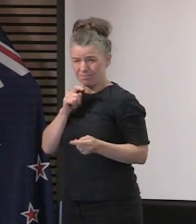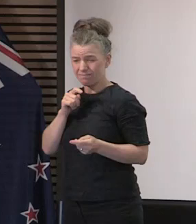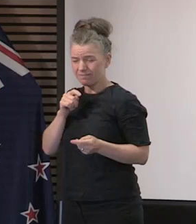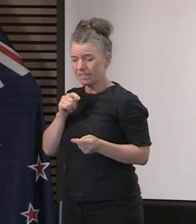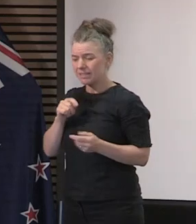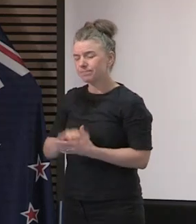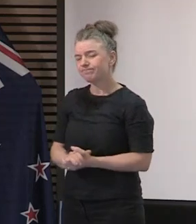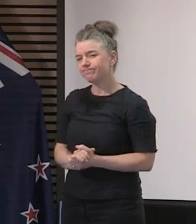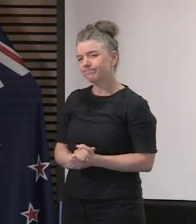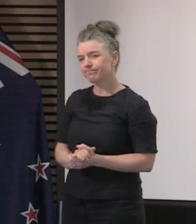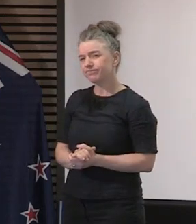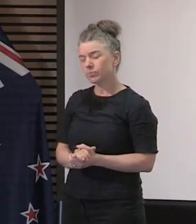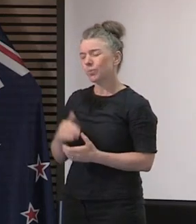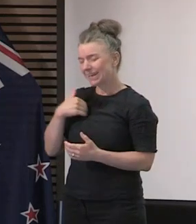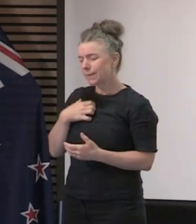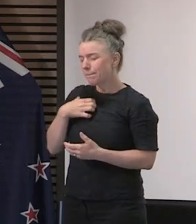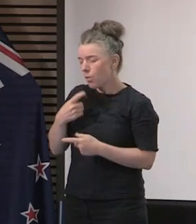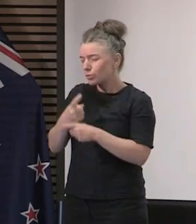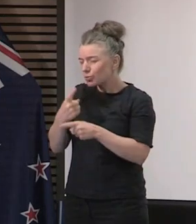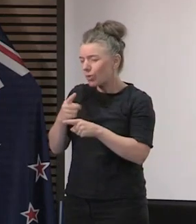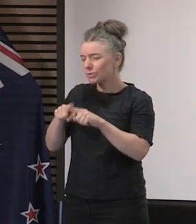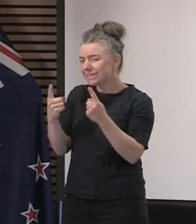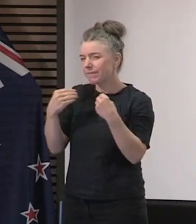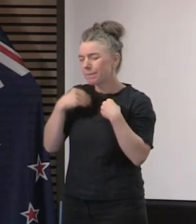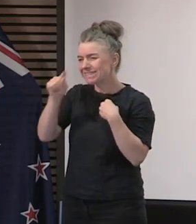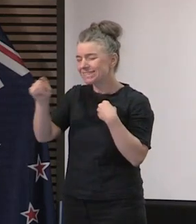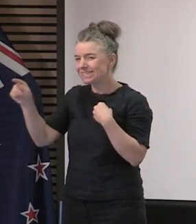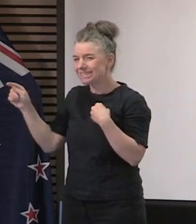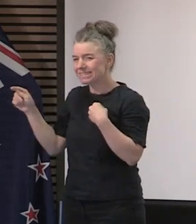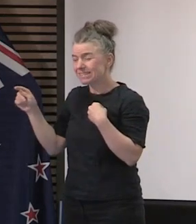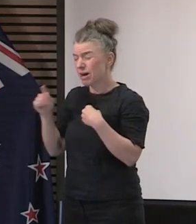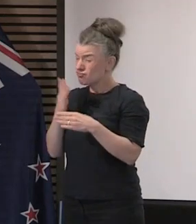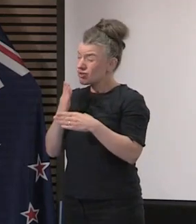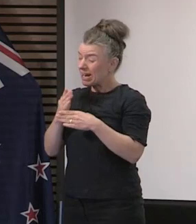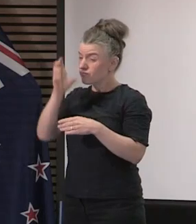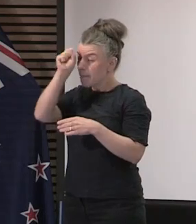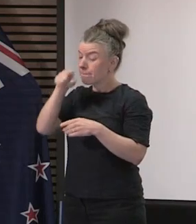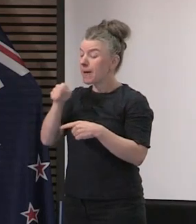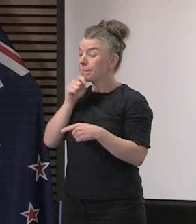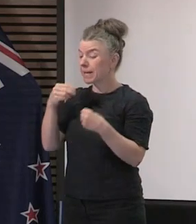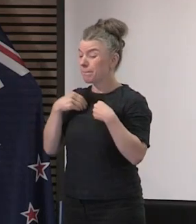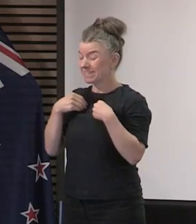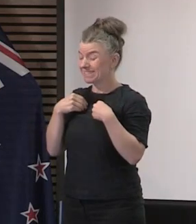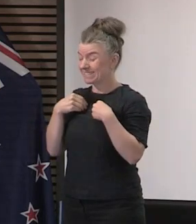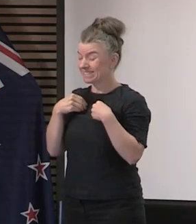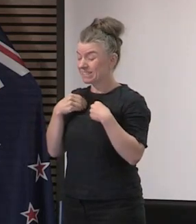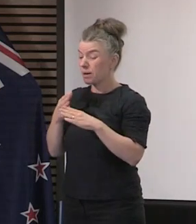ICAP TEST CAPTION ...RETURNING TO UPSTREAM... ICAP TEST CAPTION